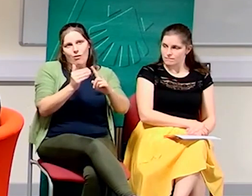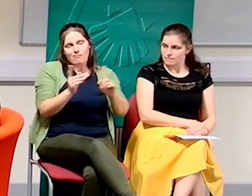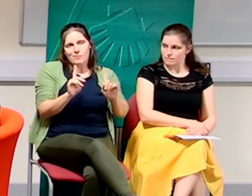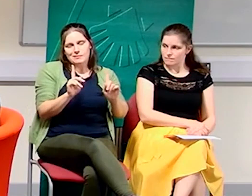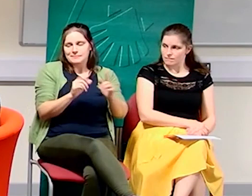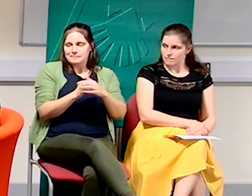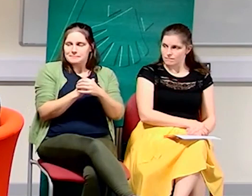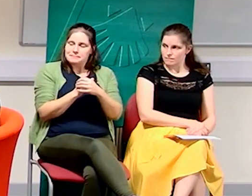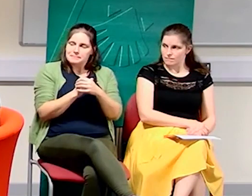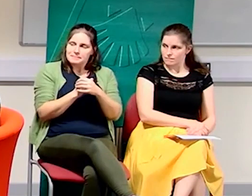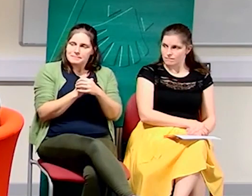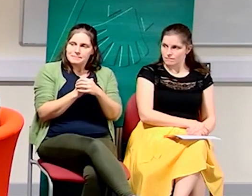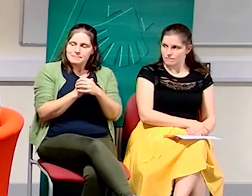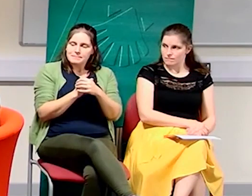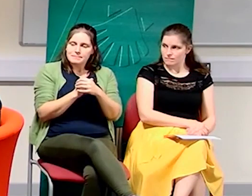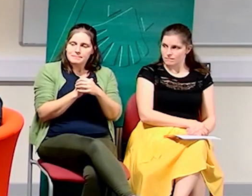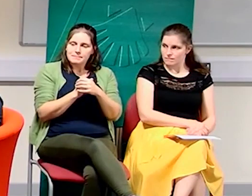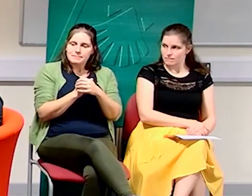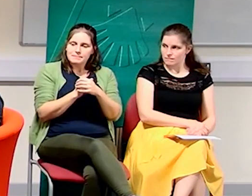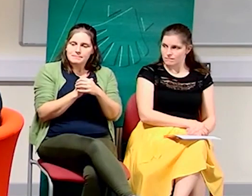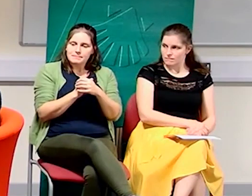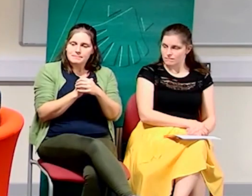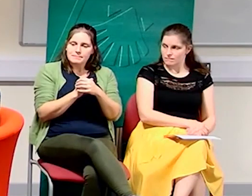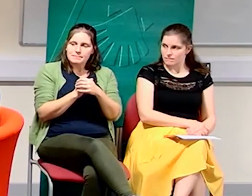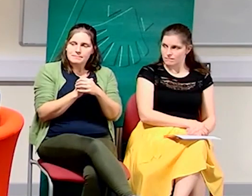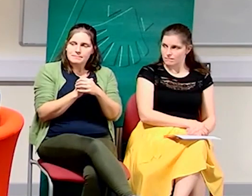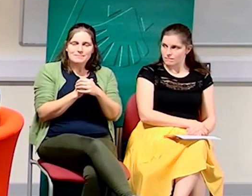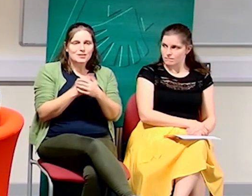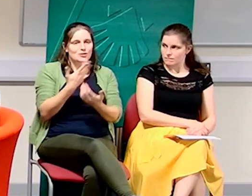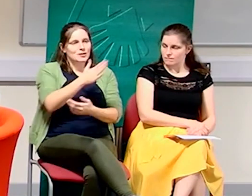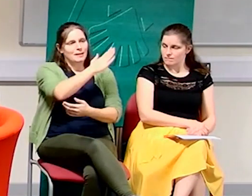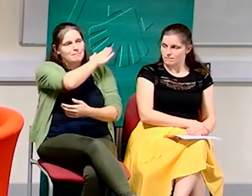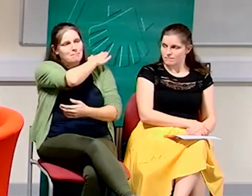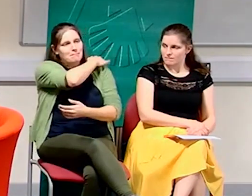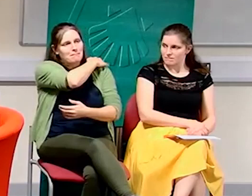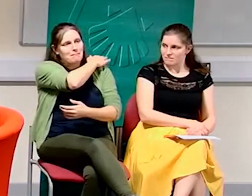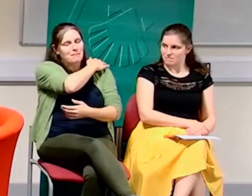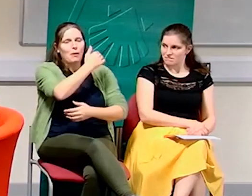going to work towards is to give a pat on my back really to say okay well done Anna you're